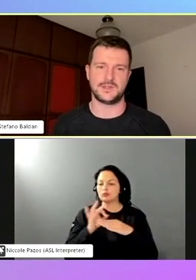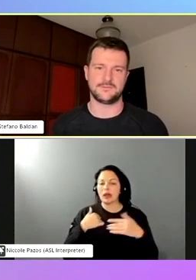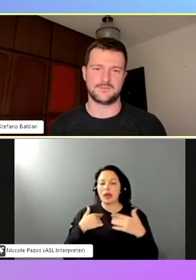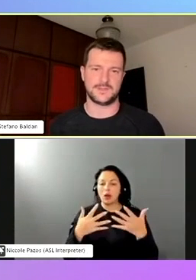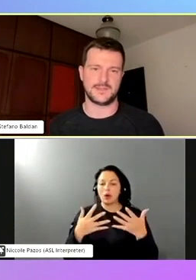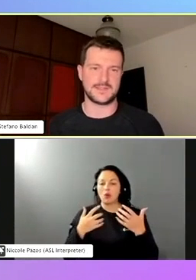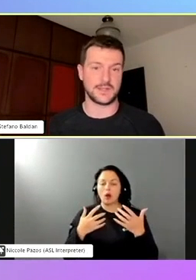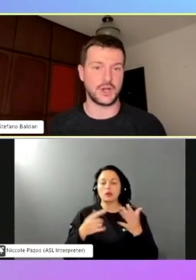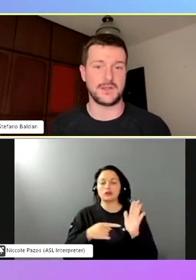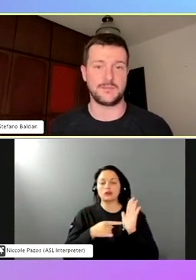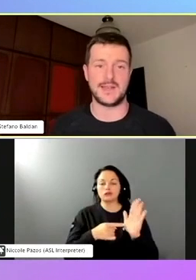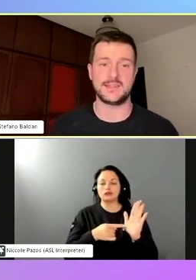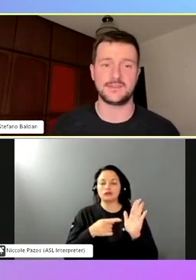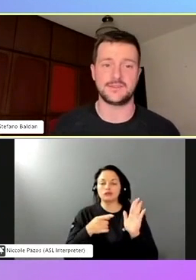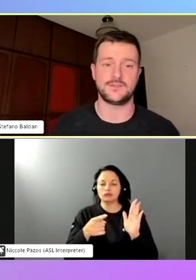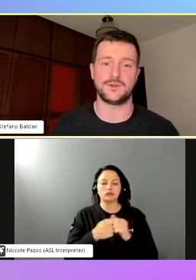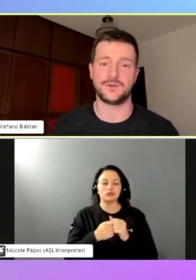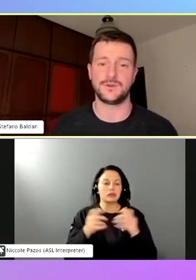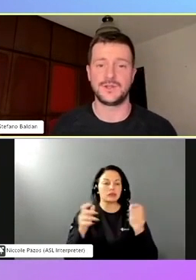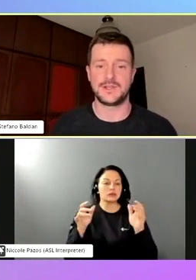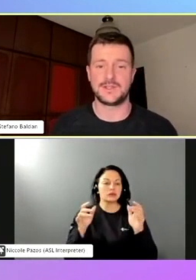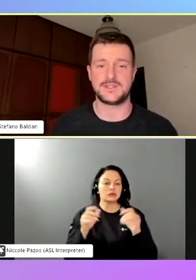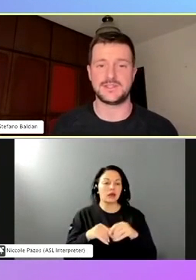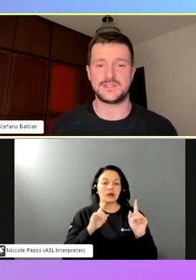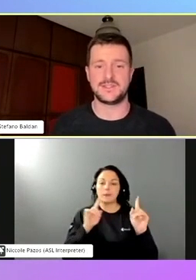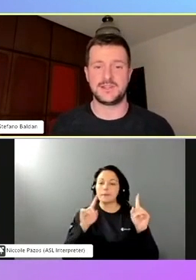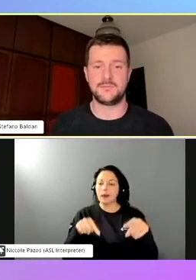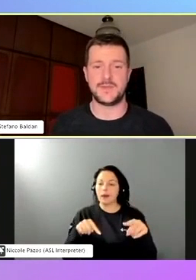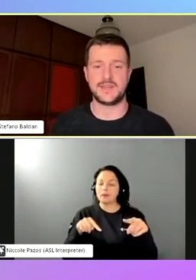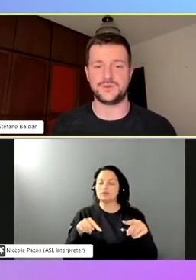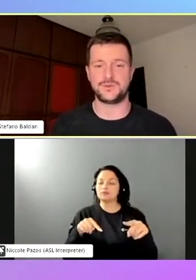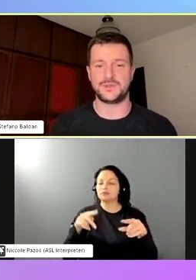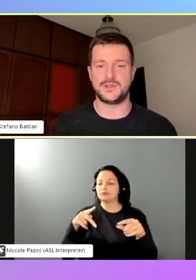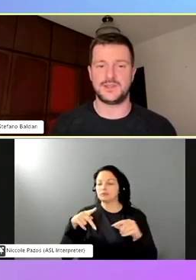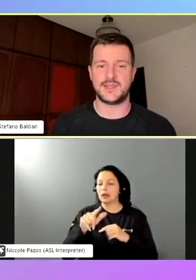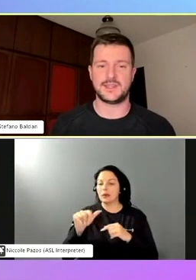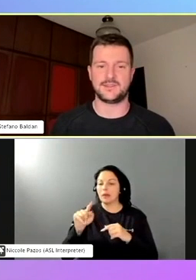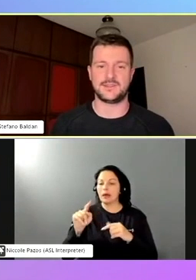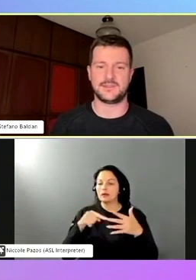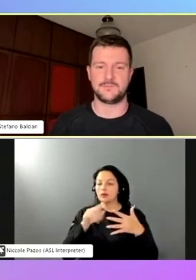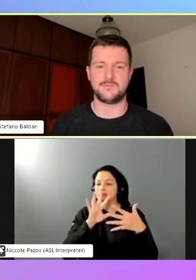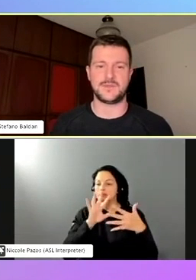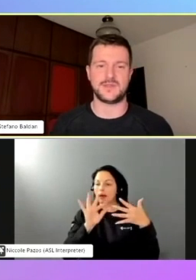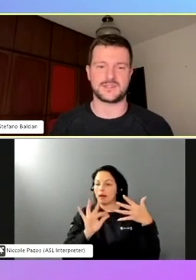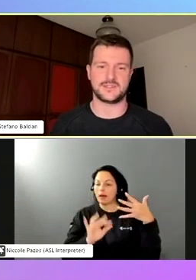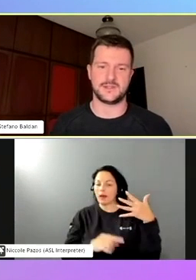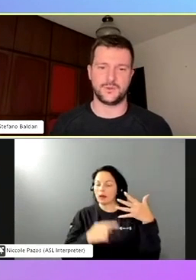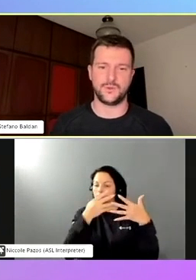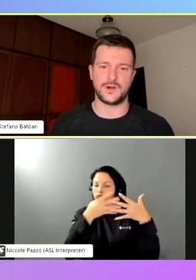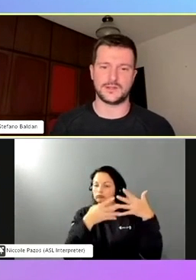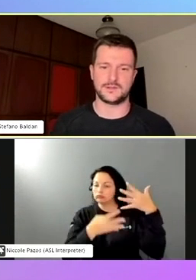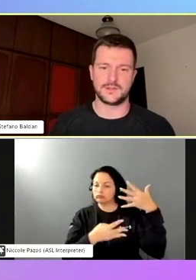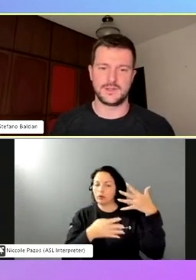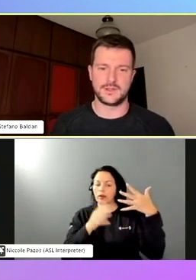a bunch of slides, which are arranged in the 2D space in a fuzzy fashion, and at the bottom of the picture